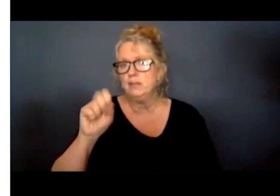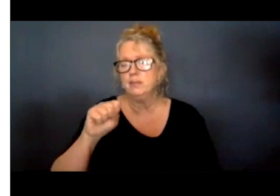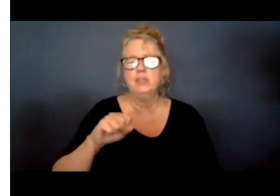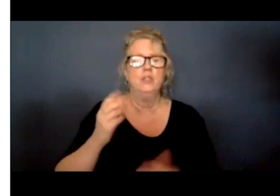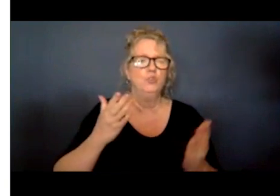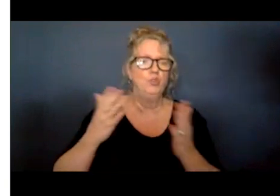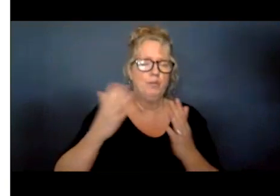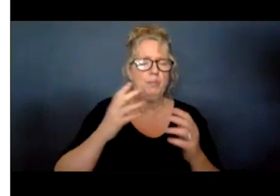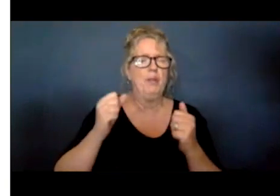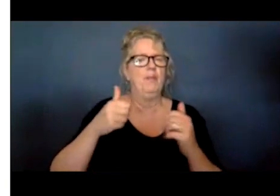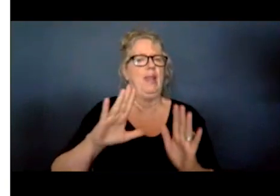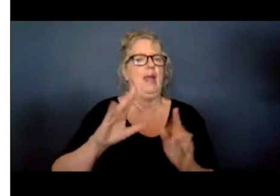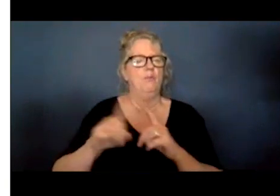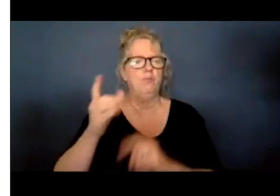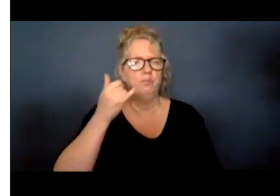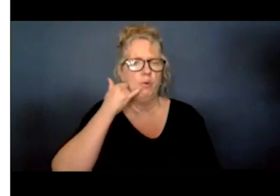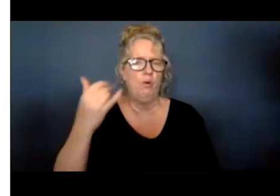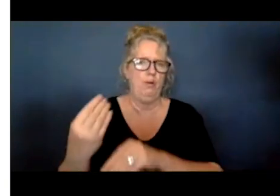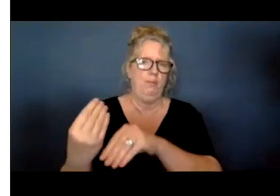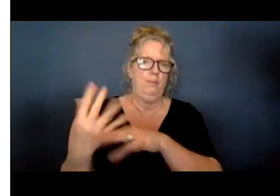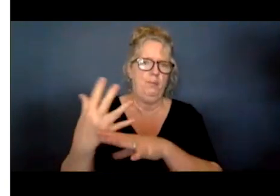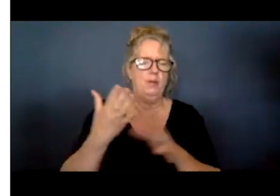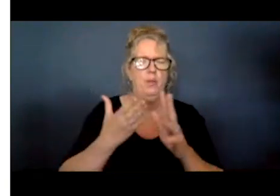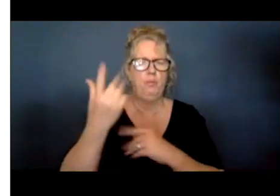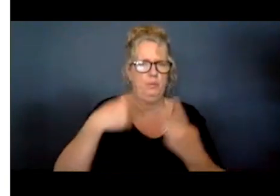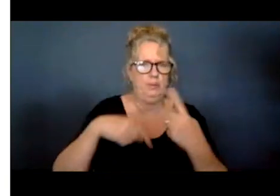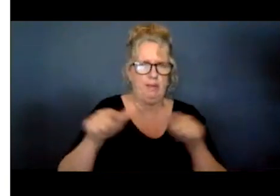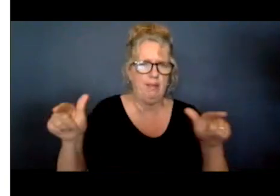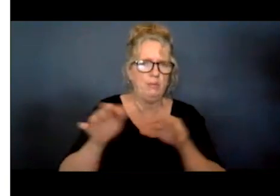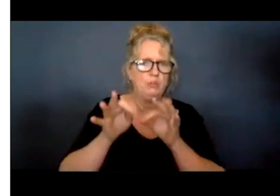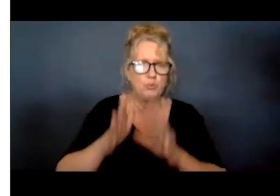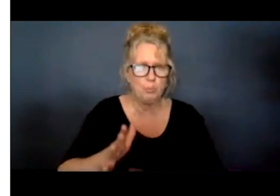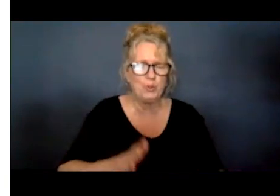enable telephone communication through a sign language interpreter.